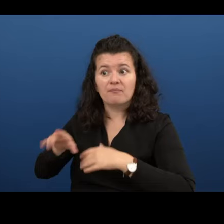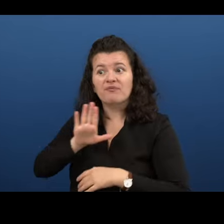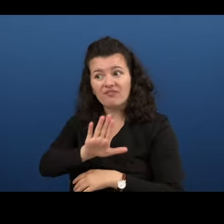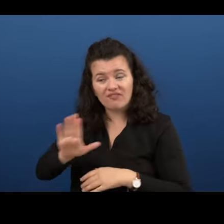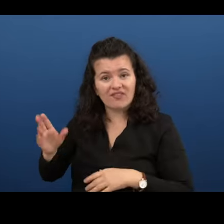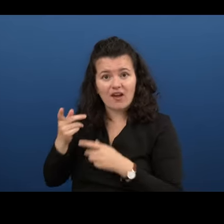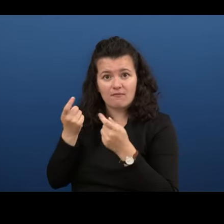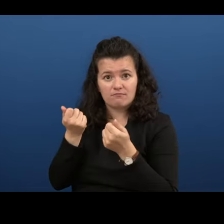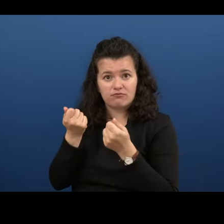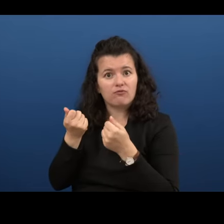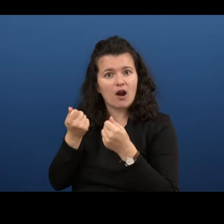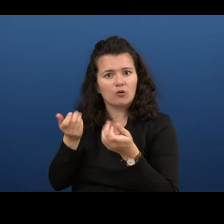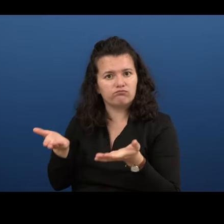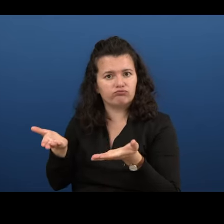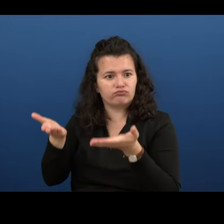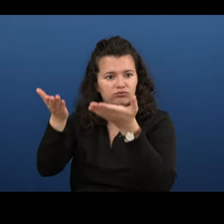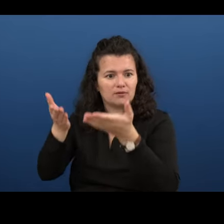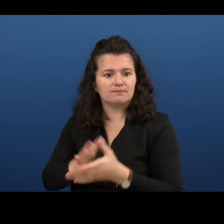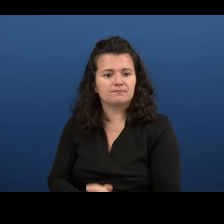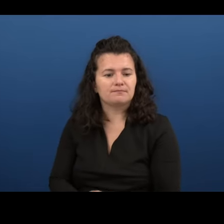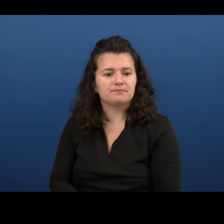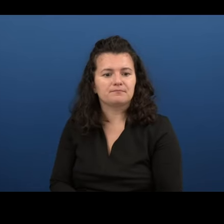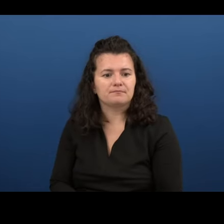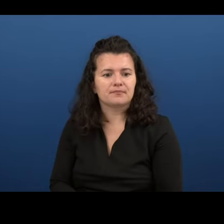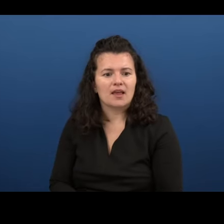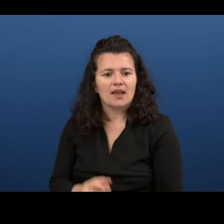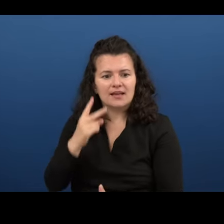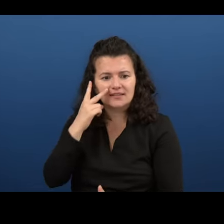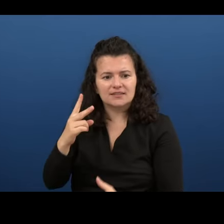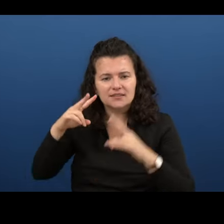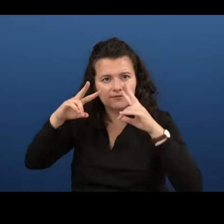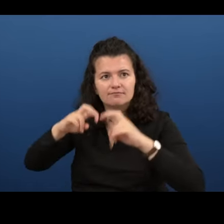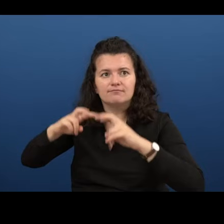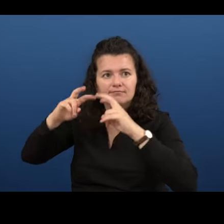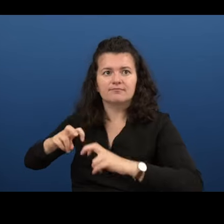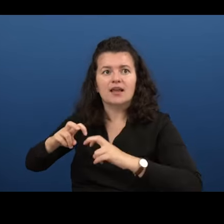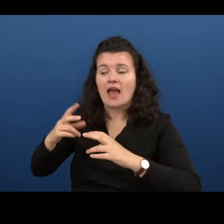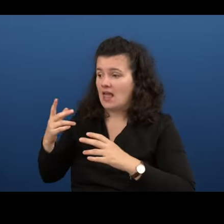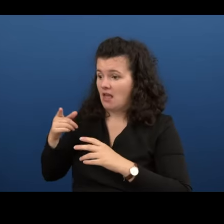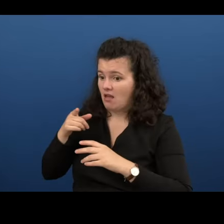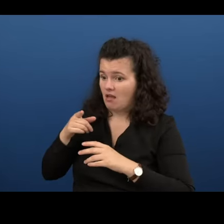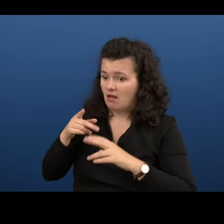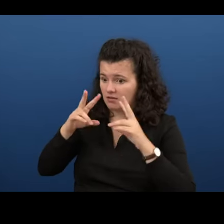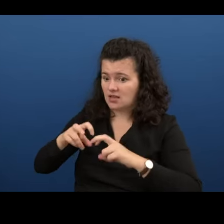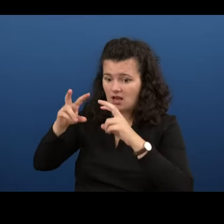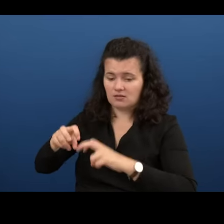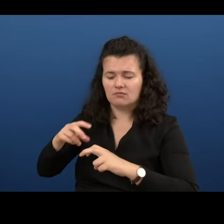12:01:31 It's also in the study, improved inclusion is a Mexican organization to be